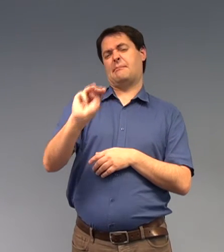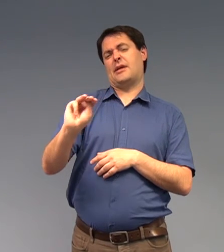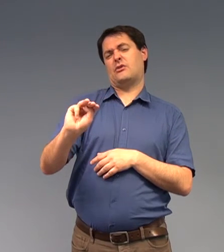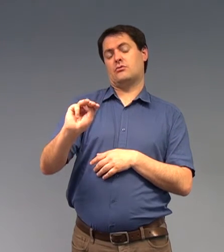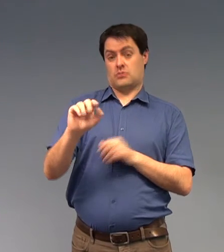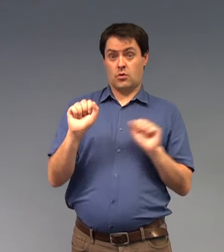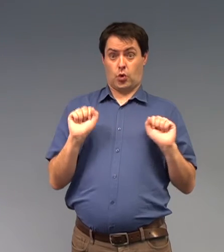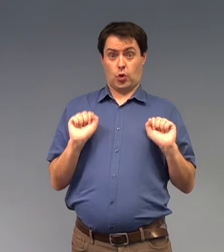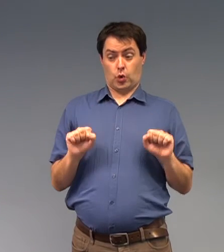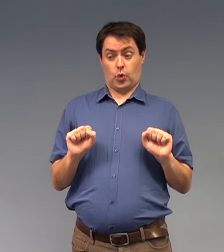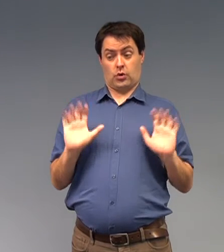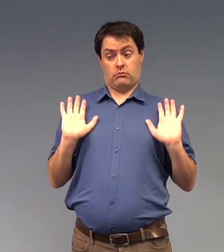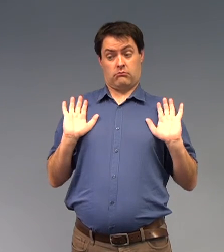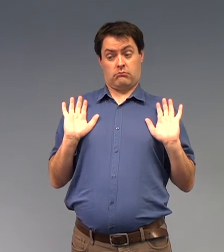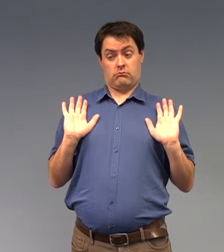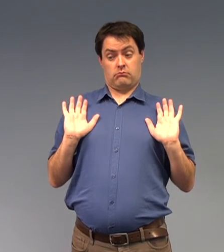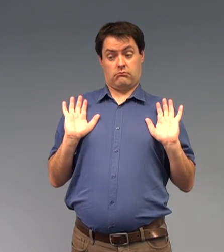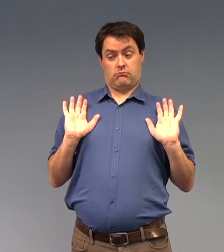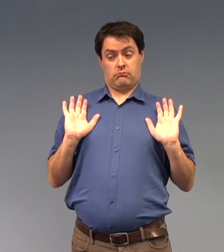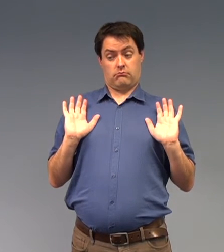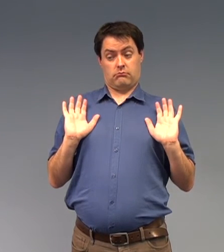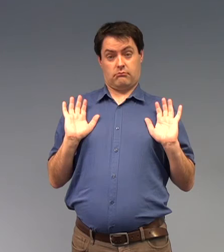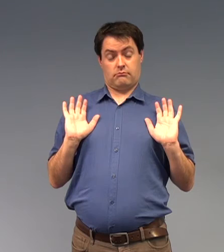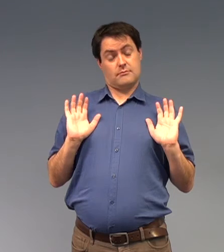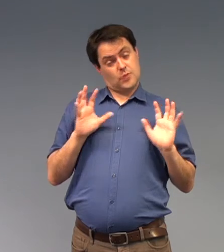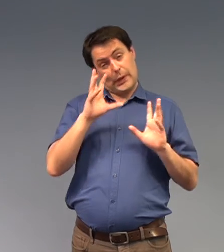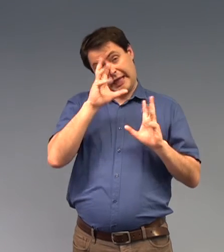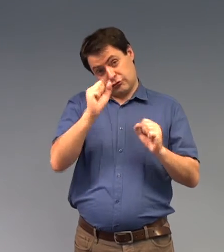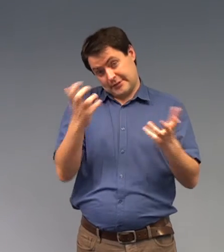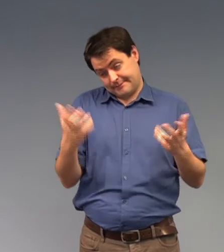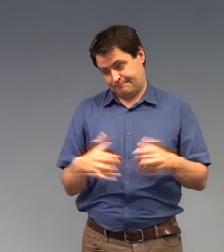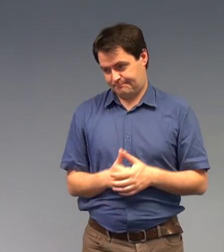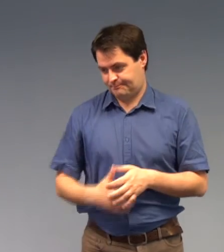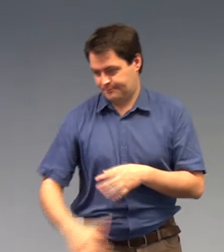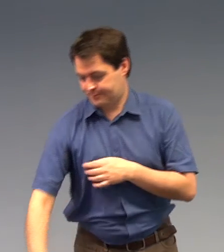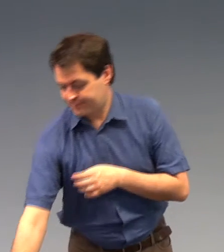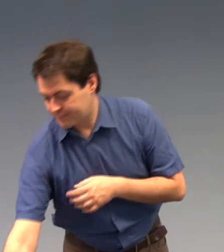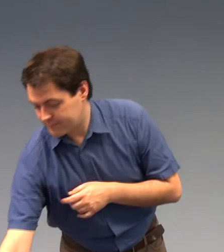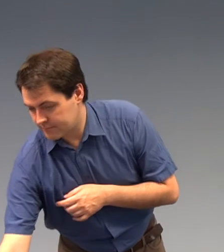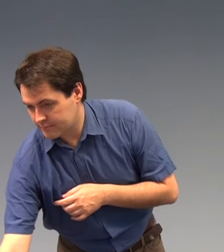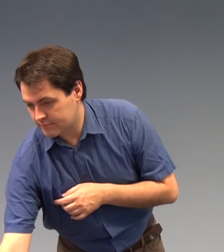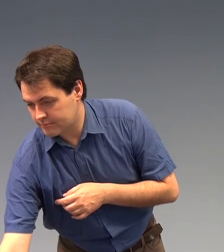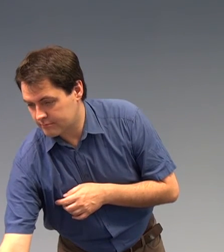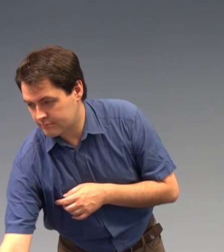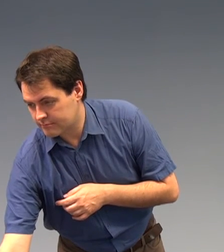But it could be that the translator decided not to include this information,